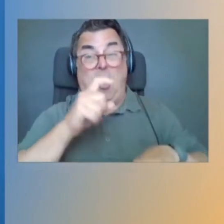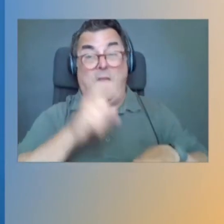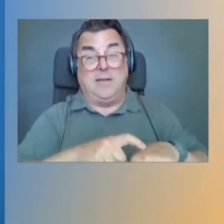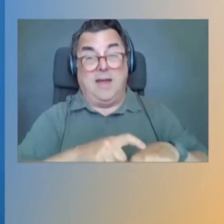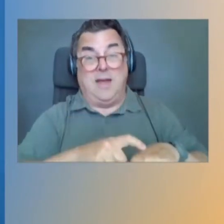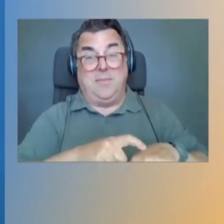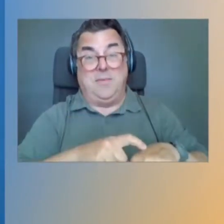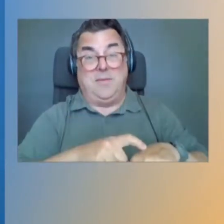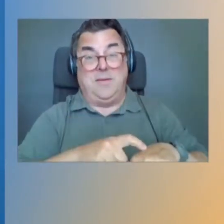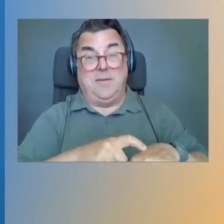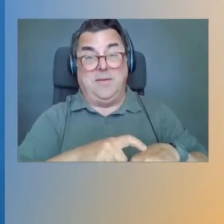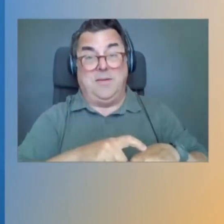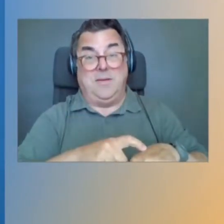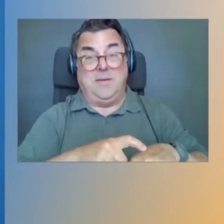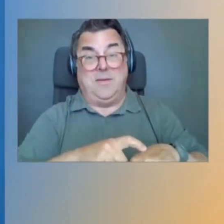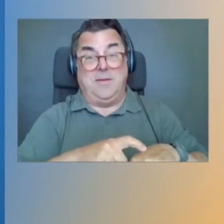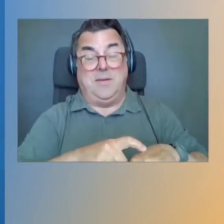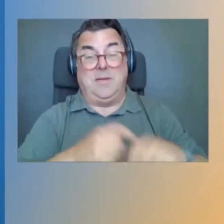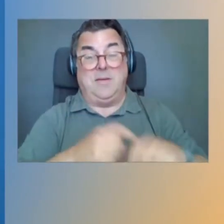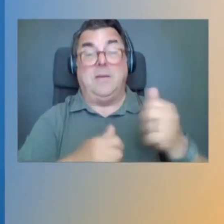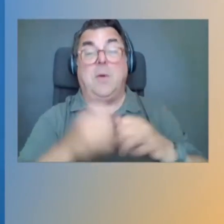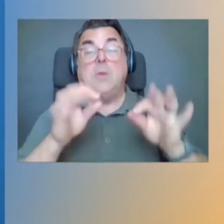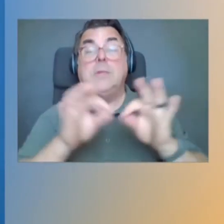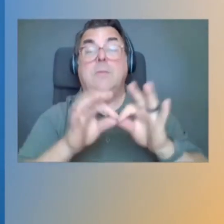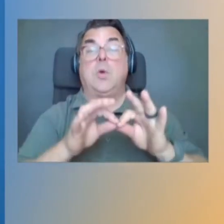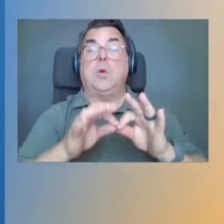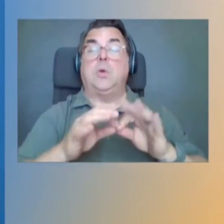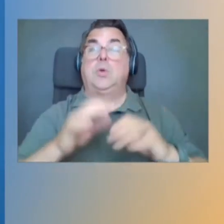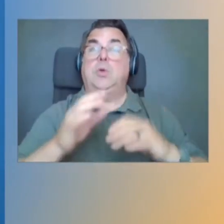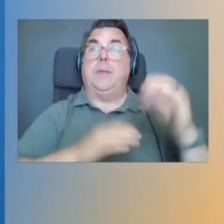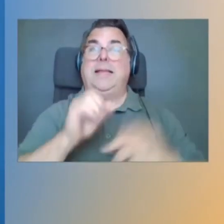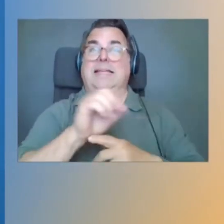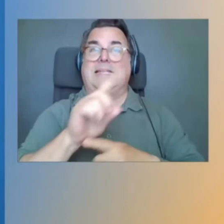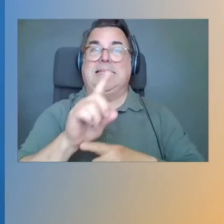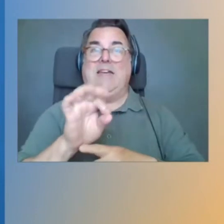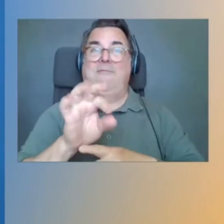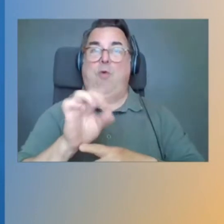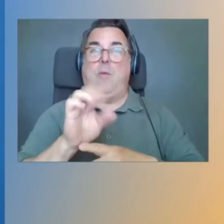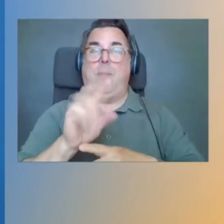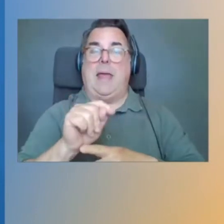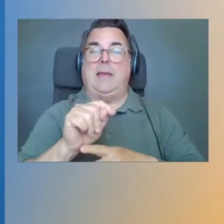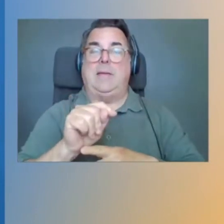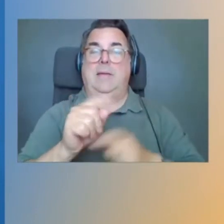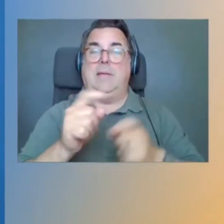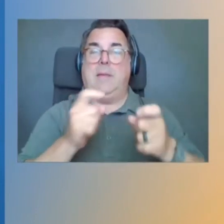what you really want to do is, there is a SSD firmware that manages the flash and manages the write